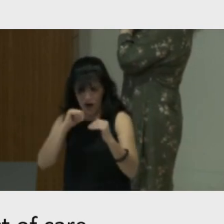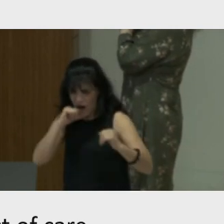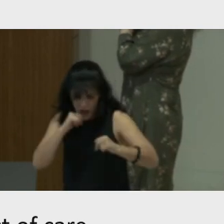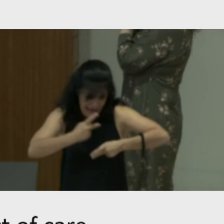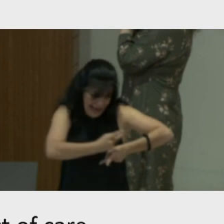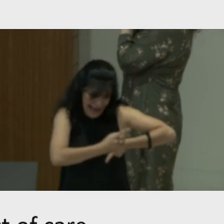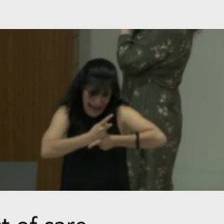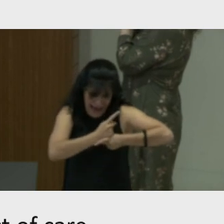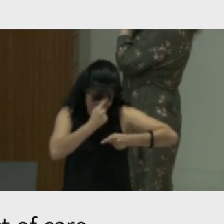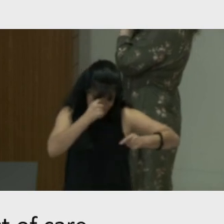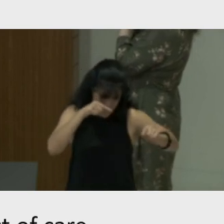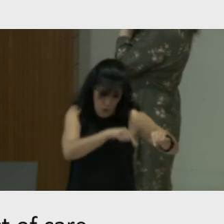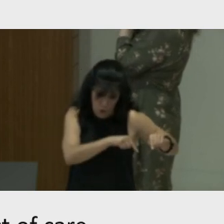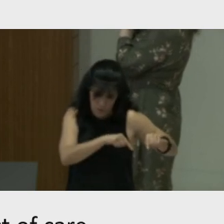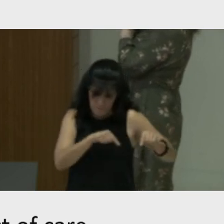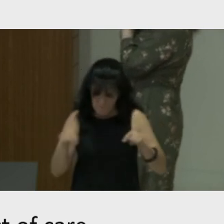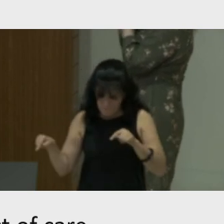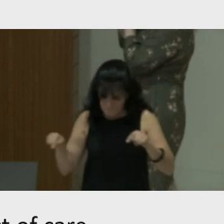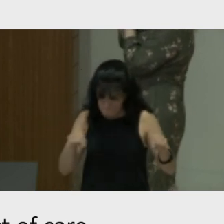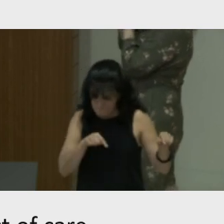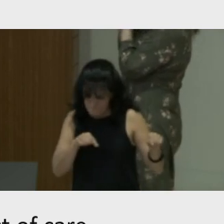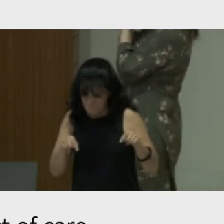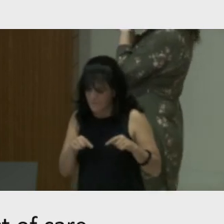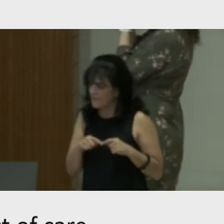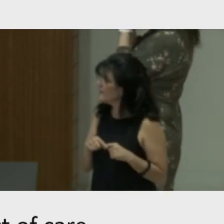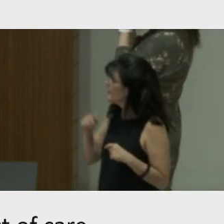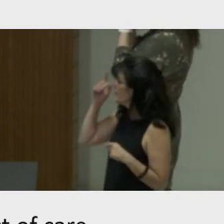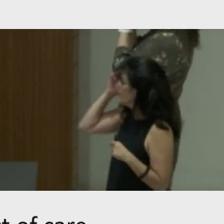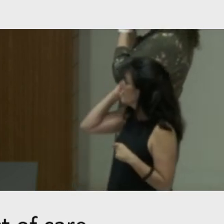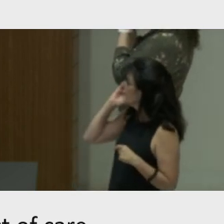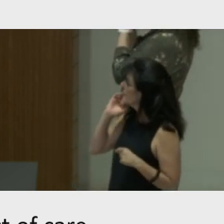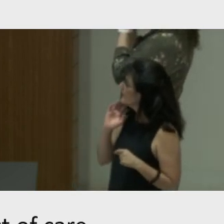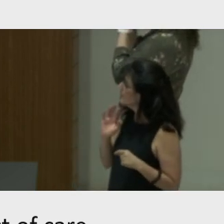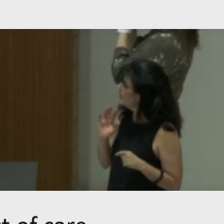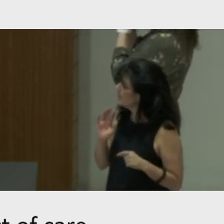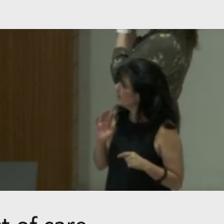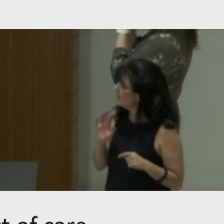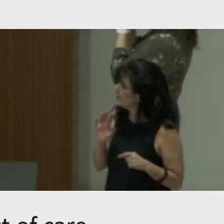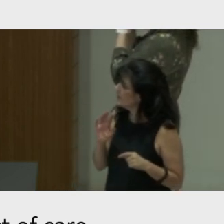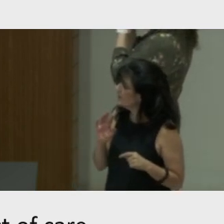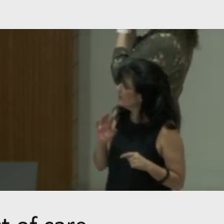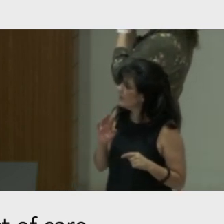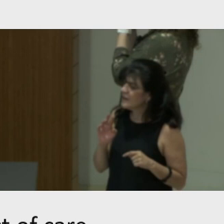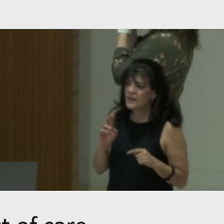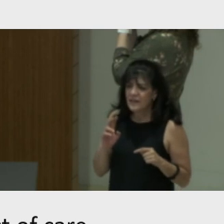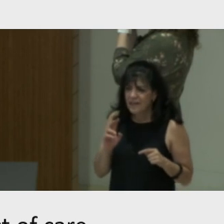So being a cannon law guru, and please everybody don't have your eyes glaze over mentioning cannon law, because